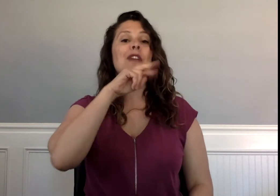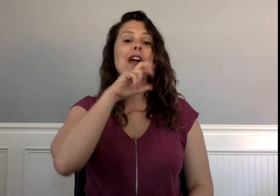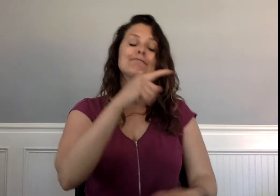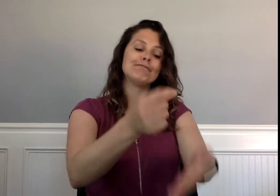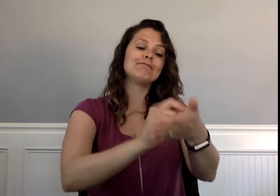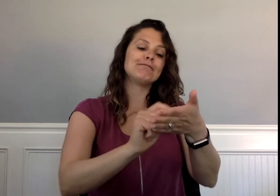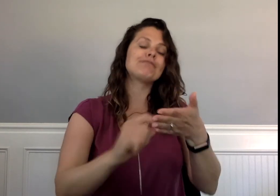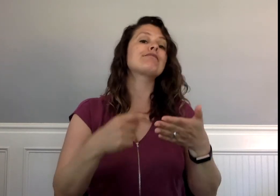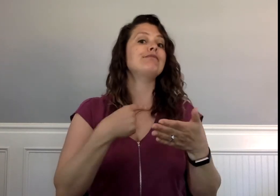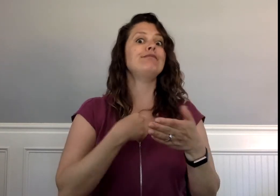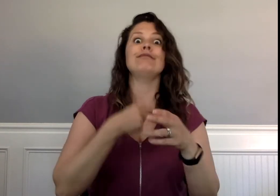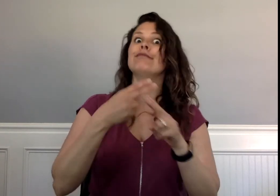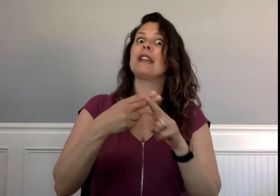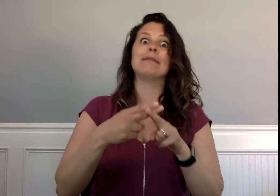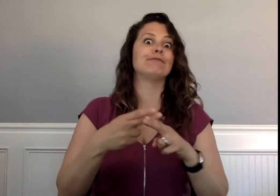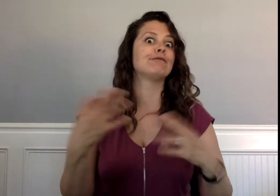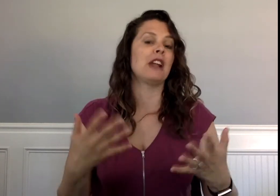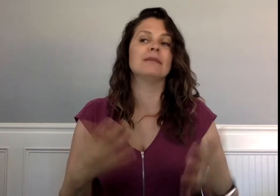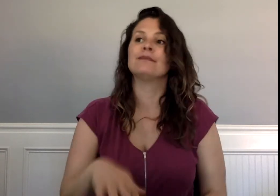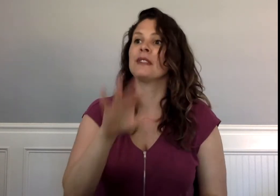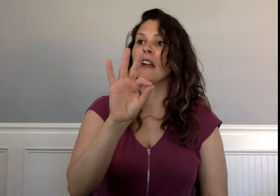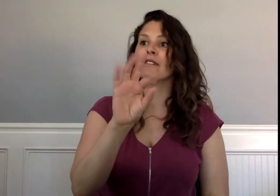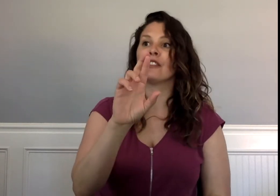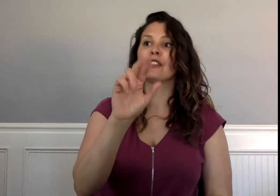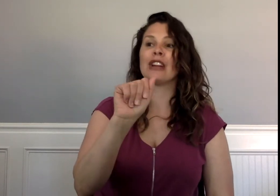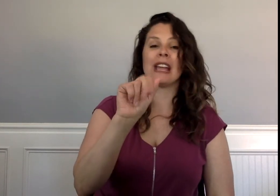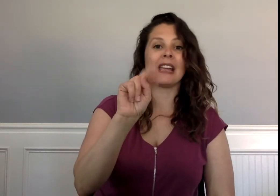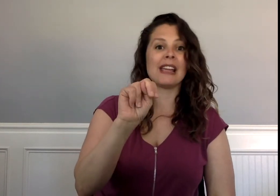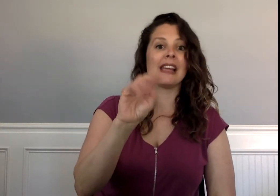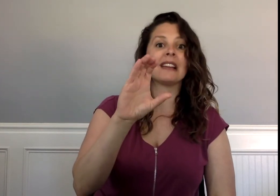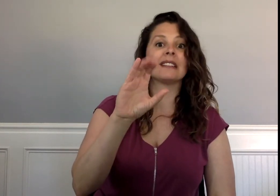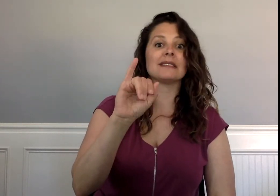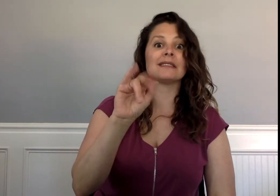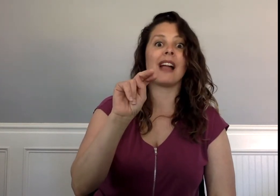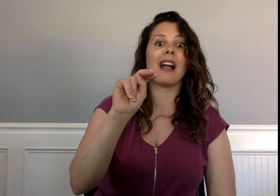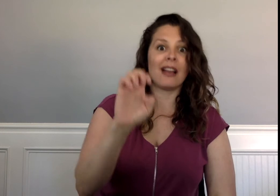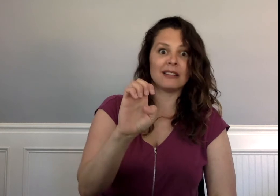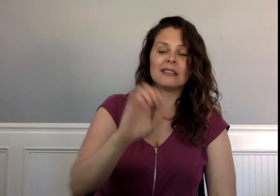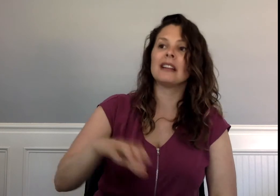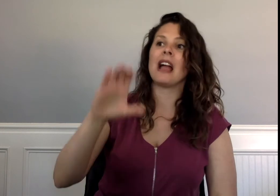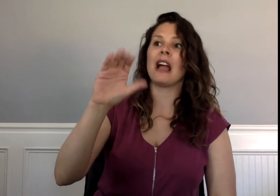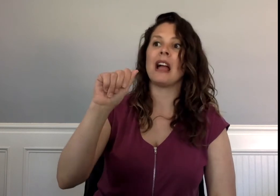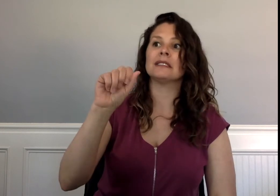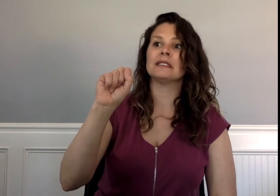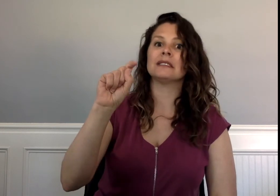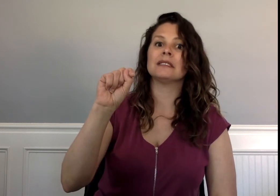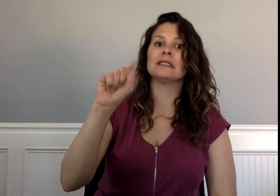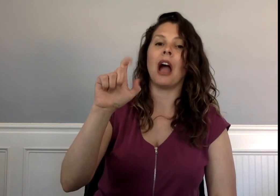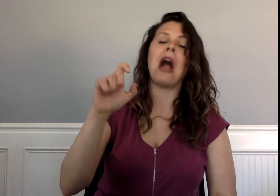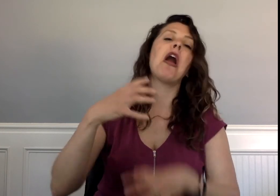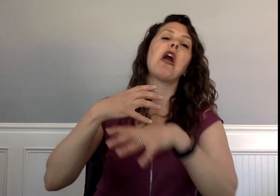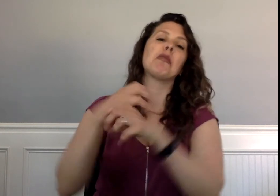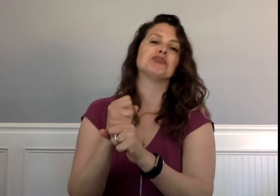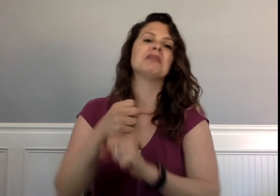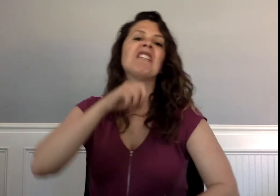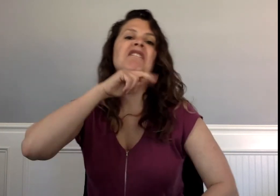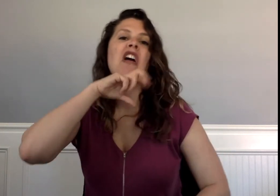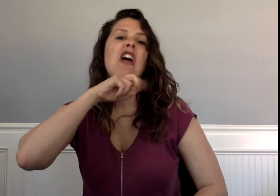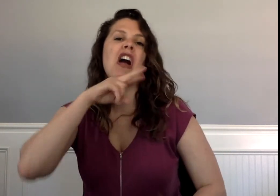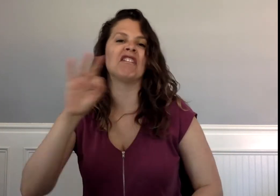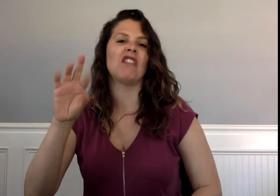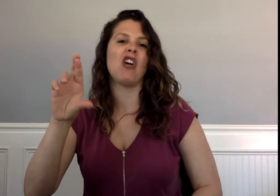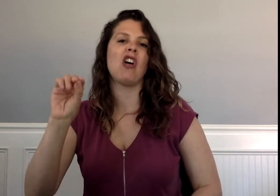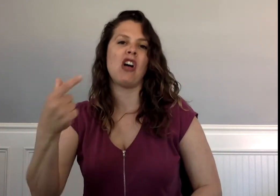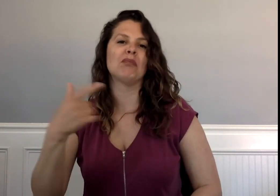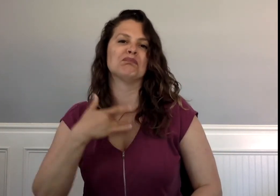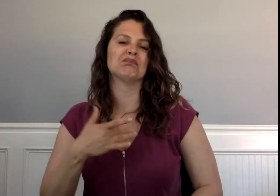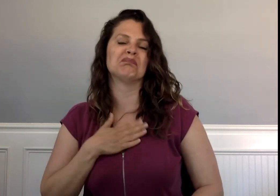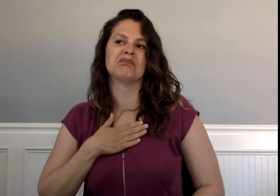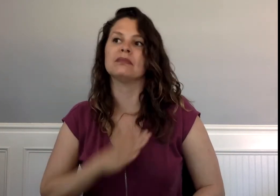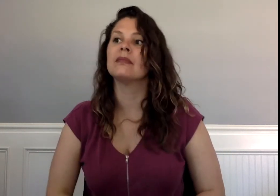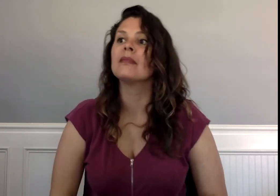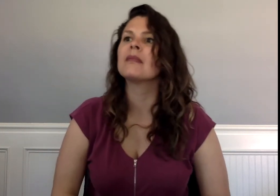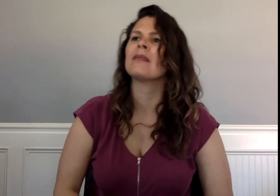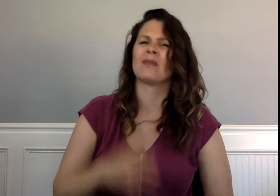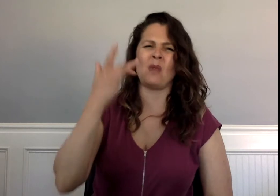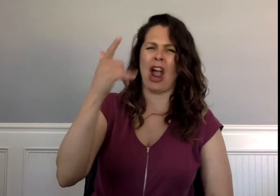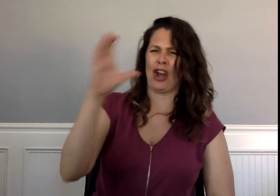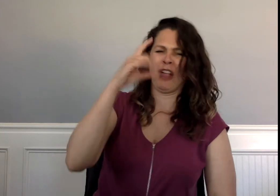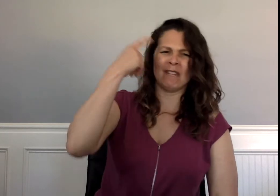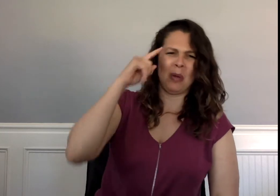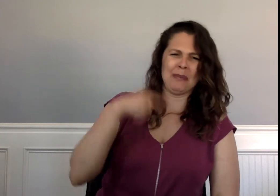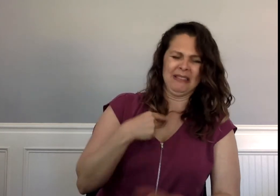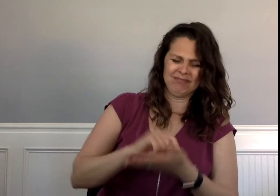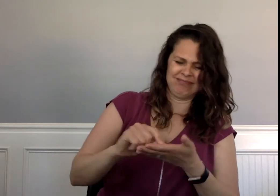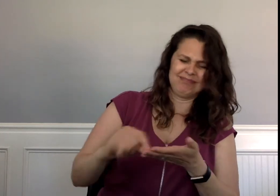Frog wrote: "I’m Francine Castle, aka Frog. Why are you looking for me?"